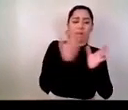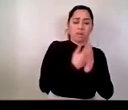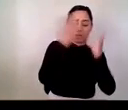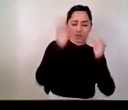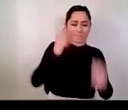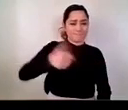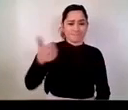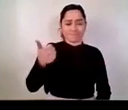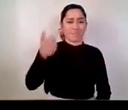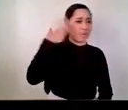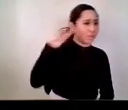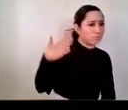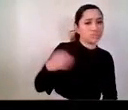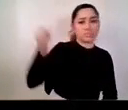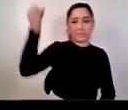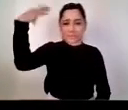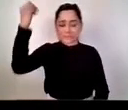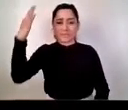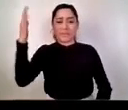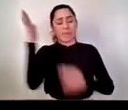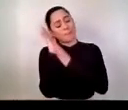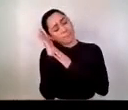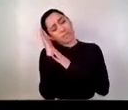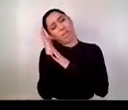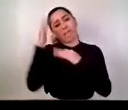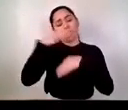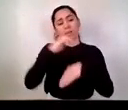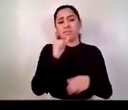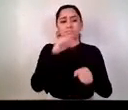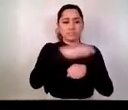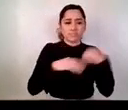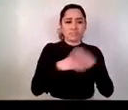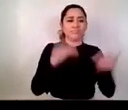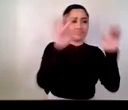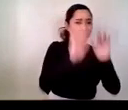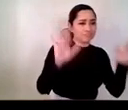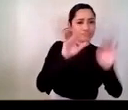noises, bright lights, an uncomfortable bed, a TV, computer, your cell phone.